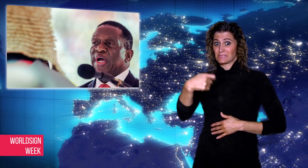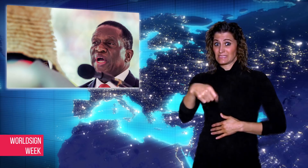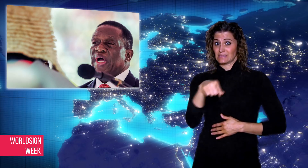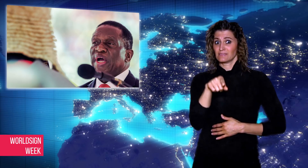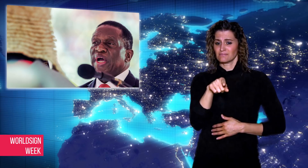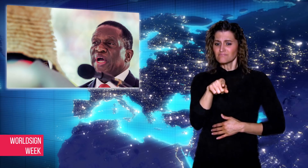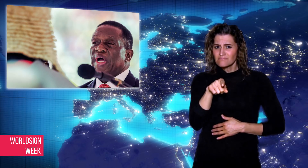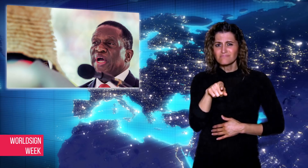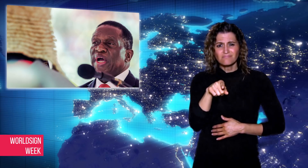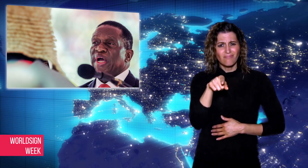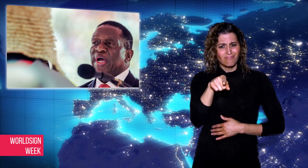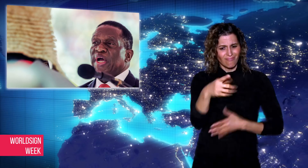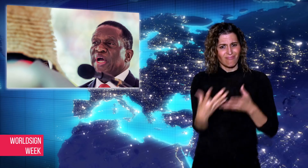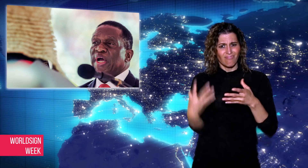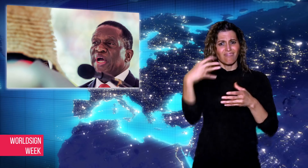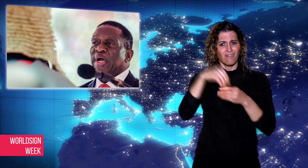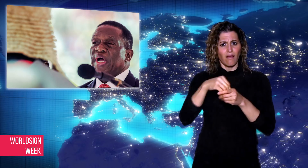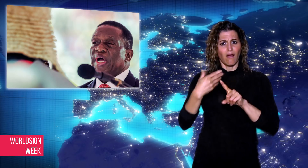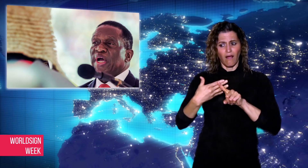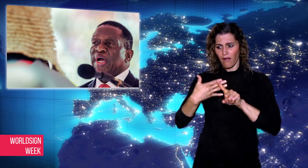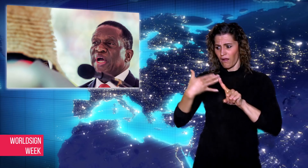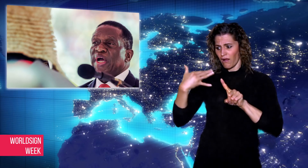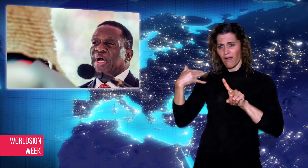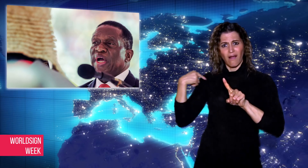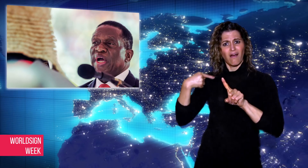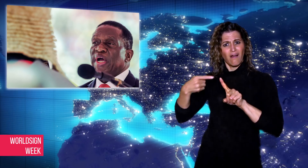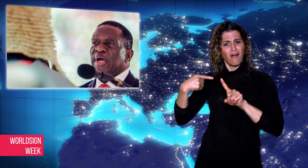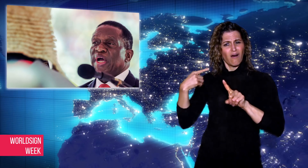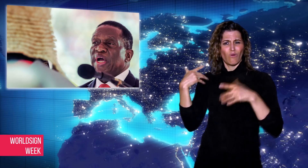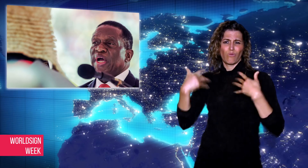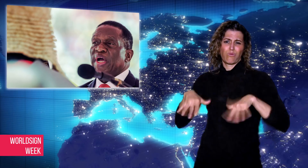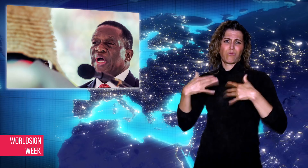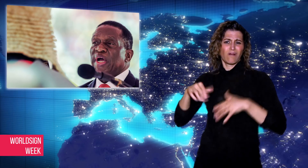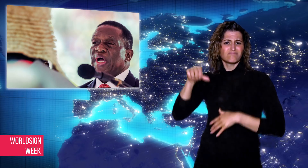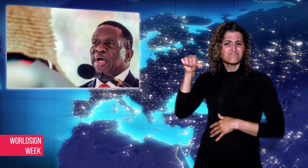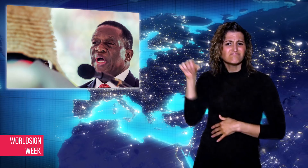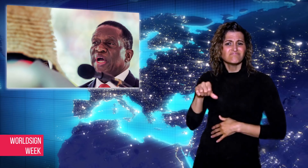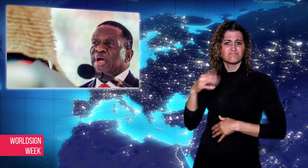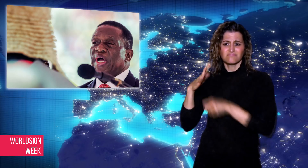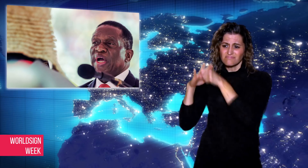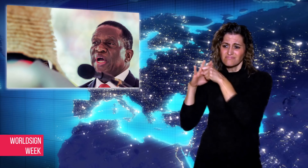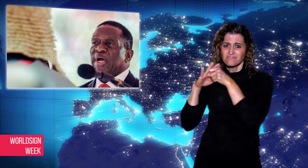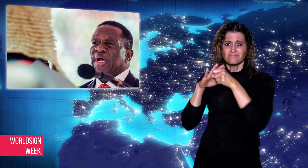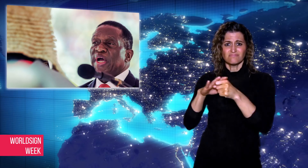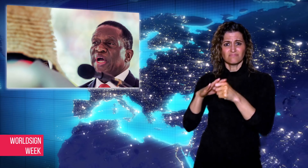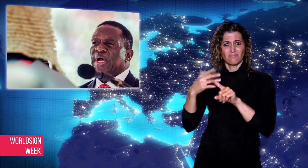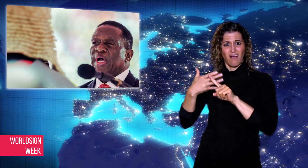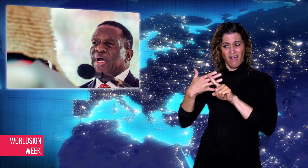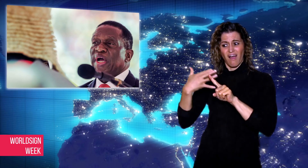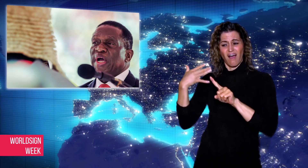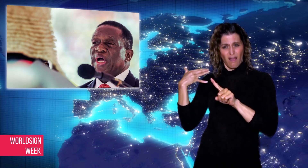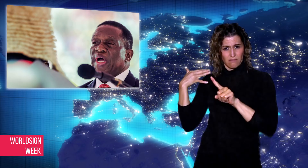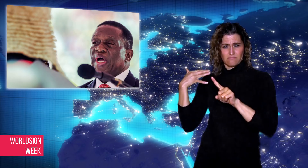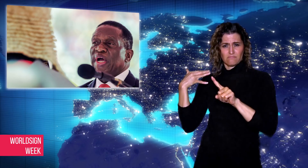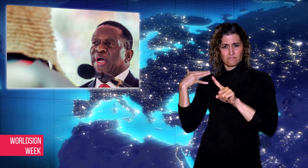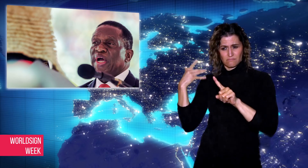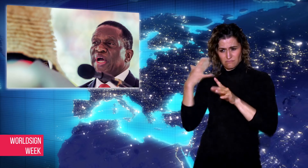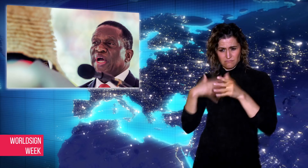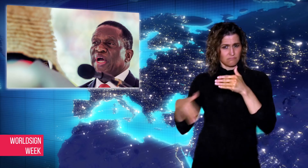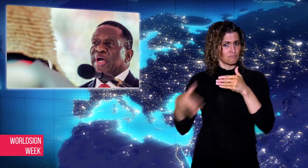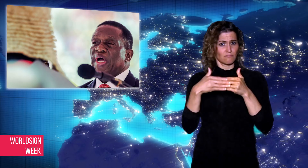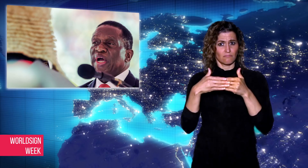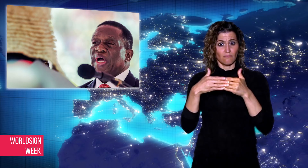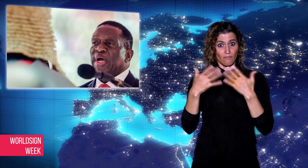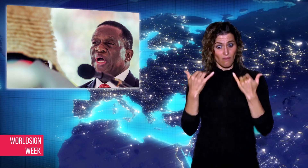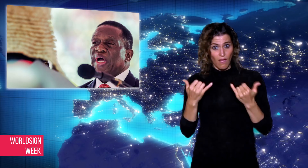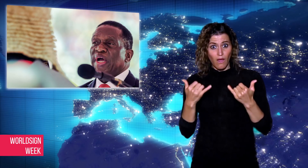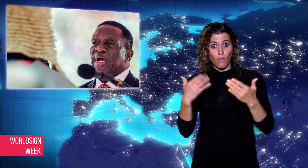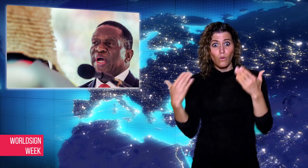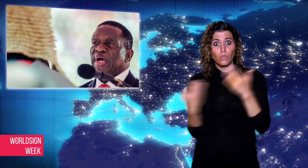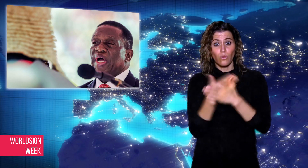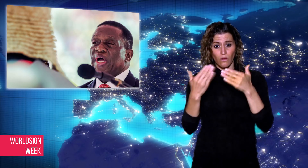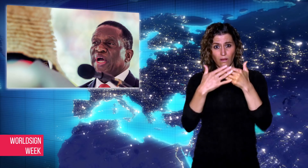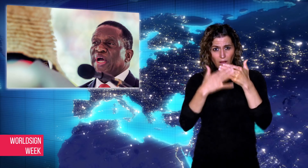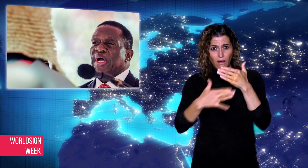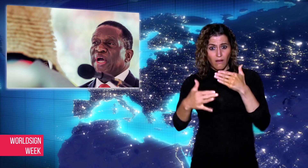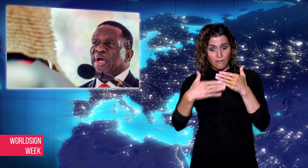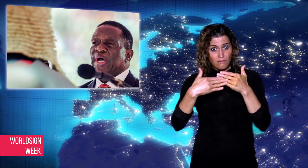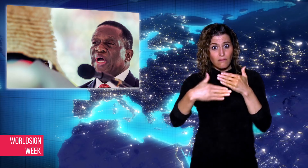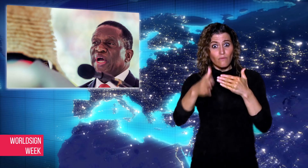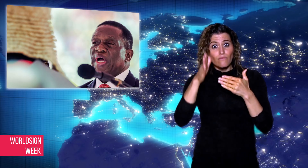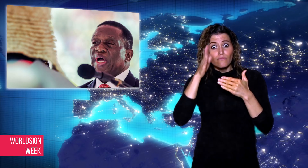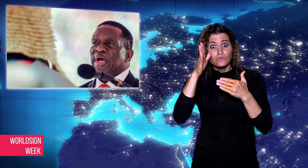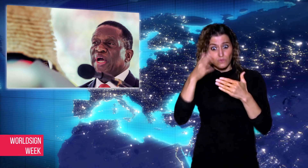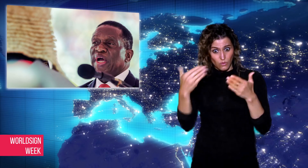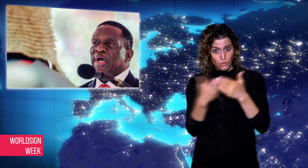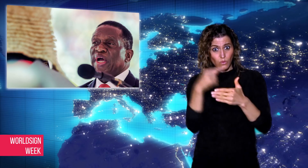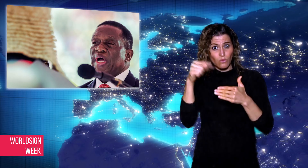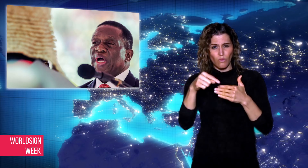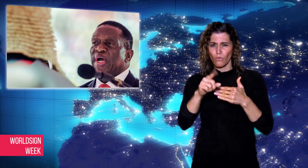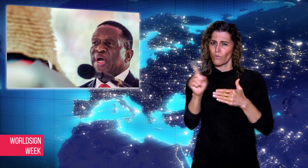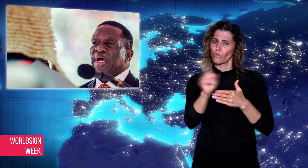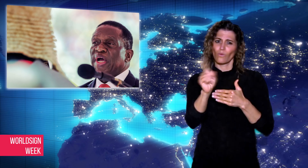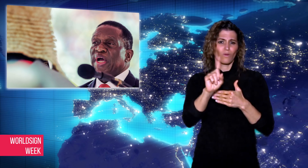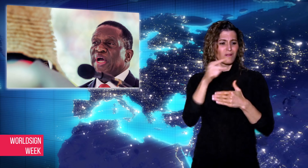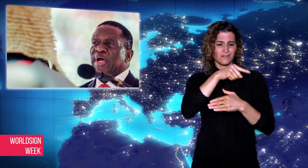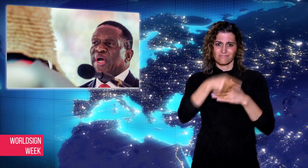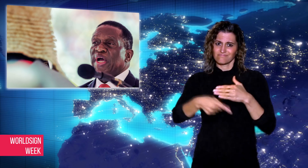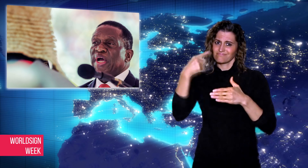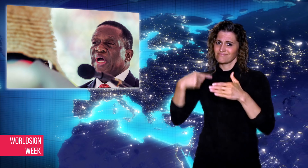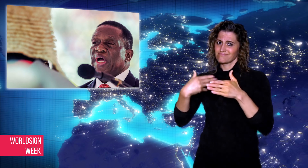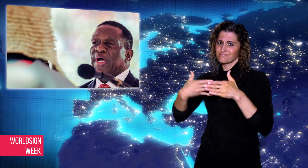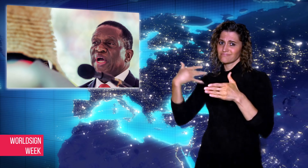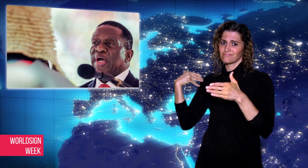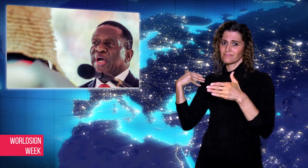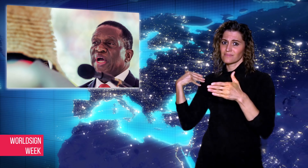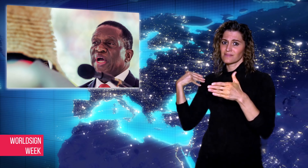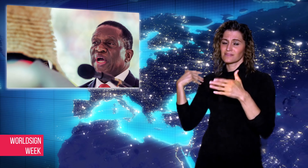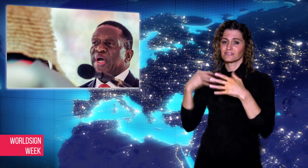its sad past, not its future.”